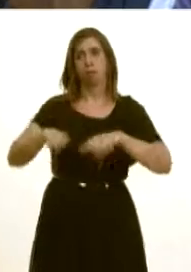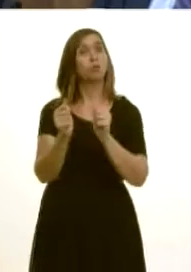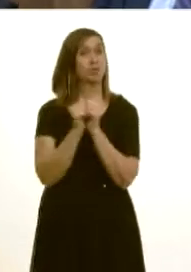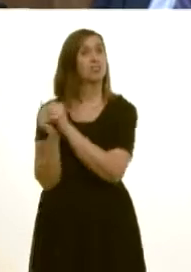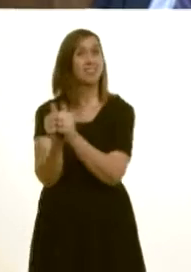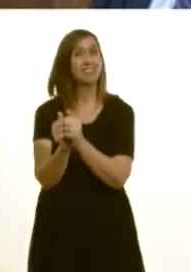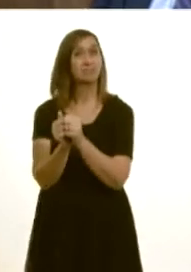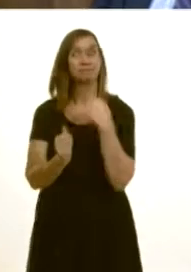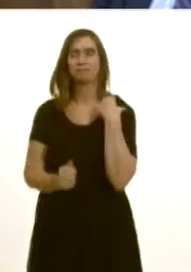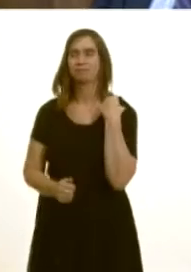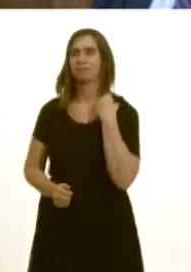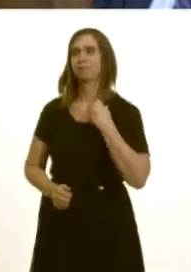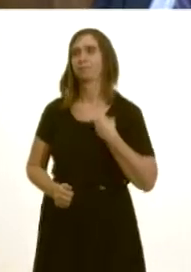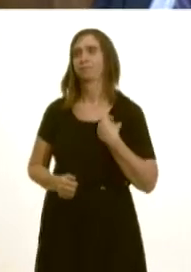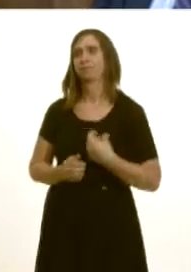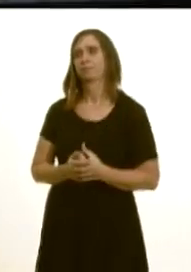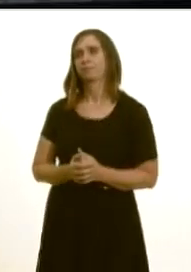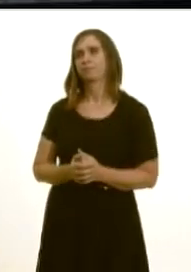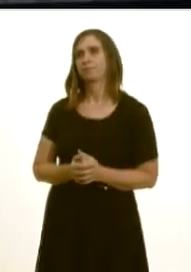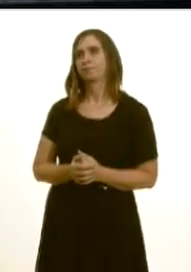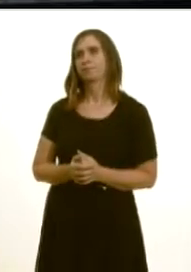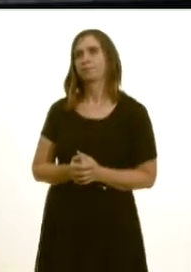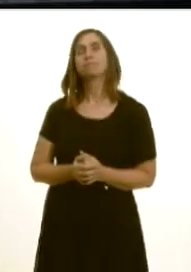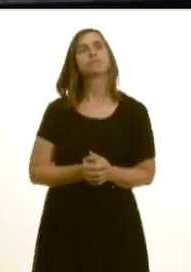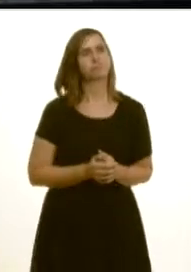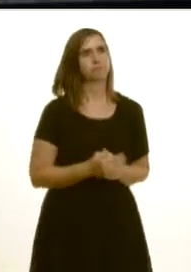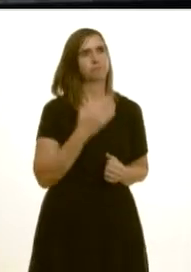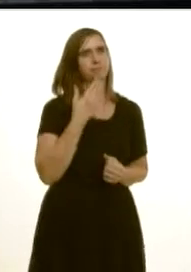Lindsay Whittle: 10. Beth oedd canlyniad yr ymgynghoriad a gyhoeddwyd ym mis Gorffennaf